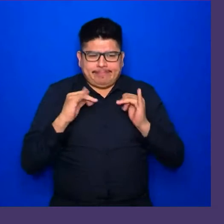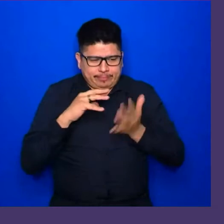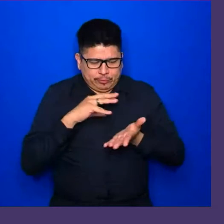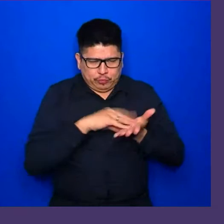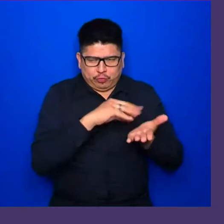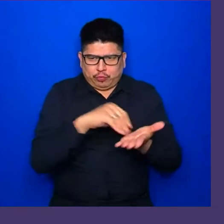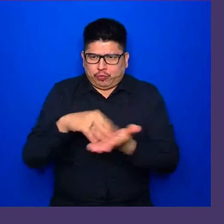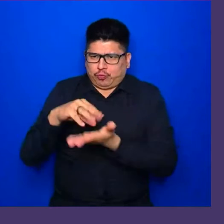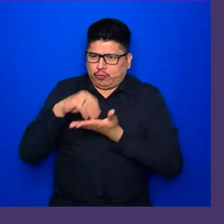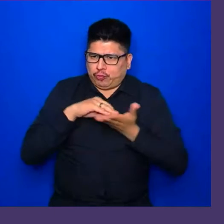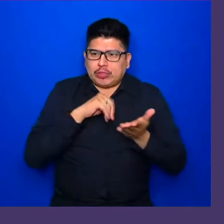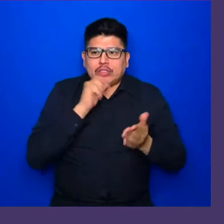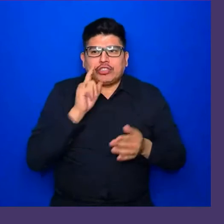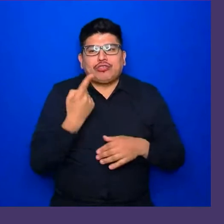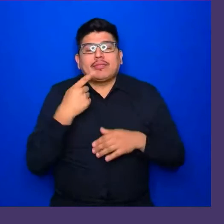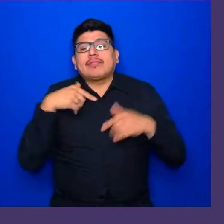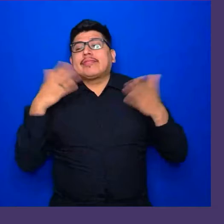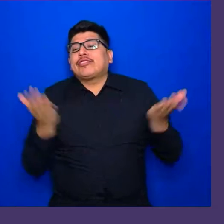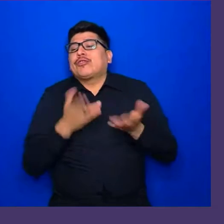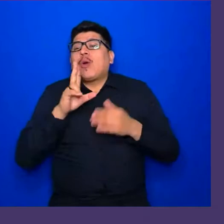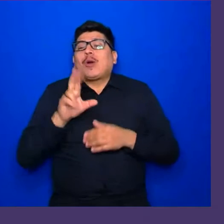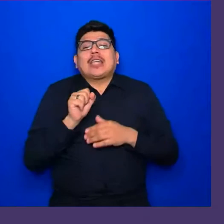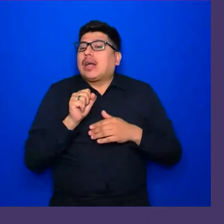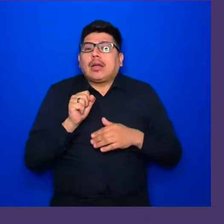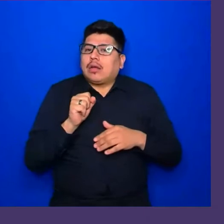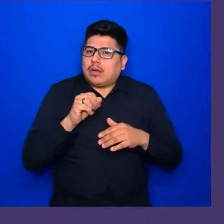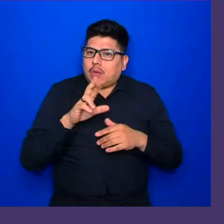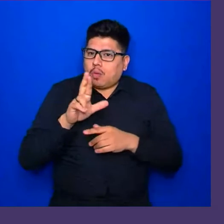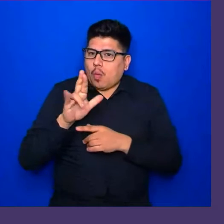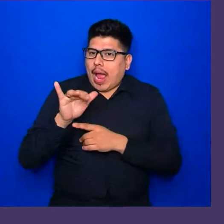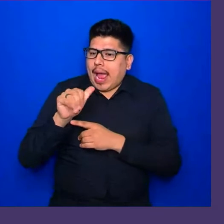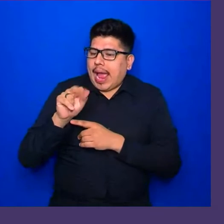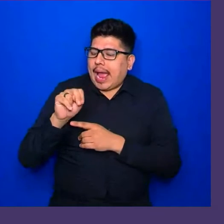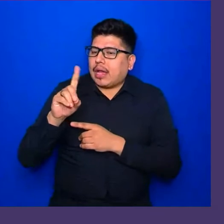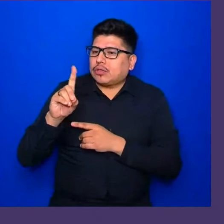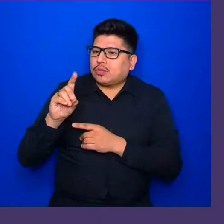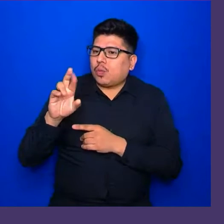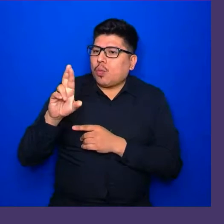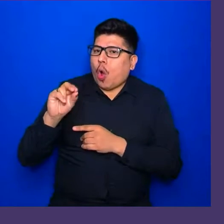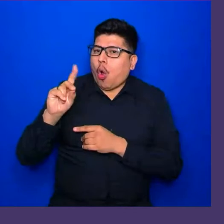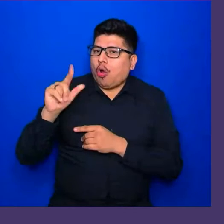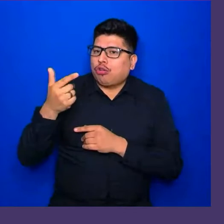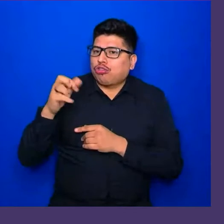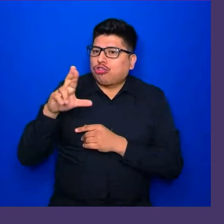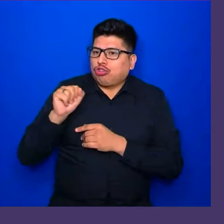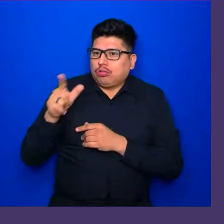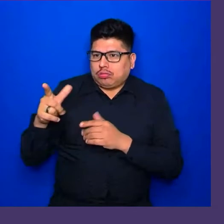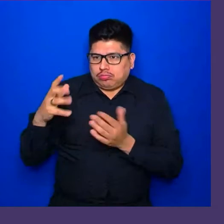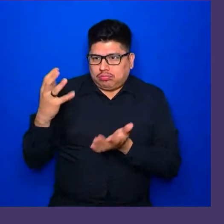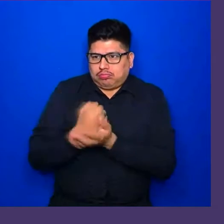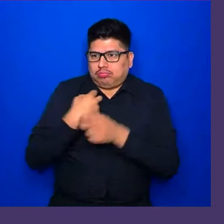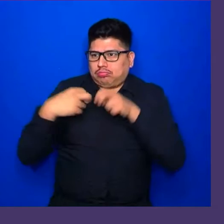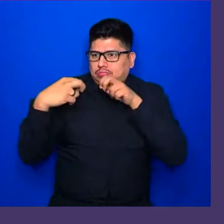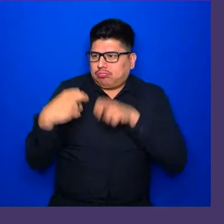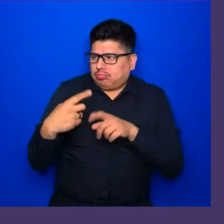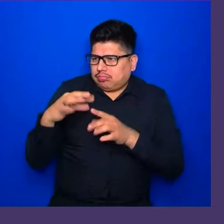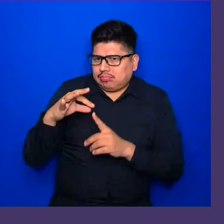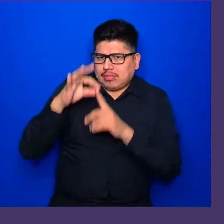Rylin Rodgers had the chance to sit down with Special Advisor Sara Minkara to learn how foreign policy is being shaped by